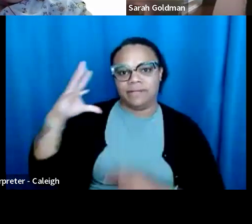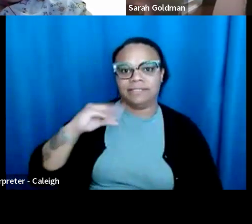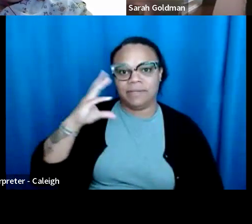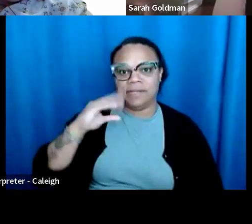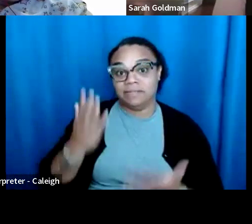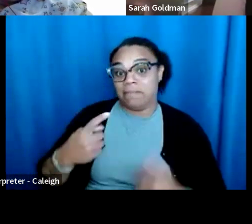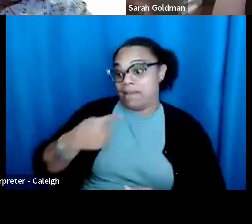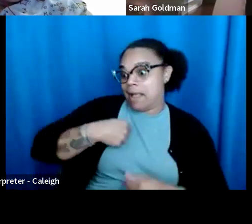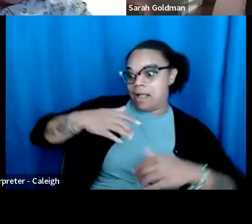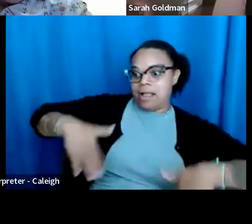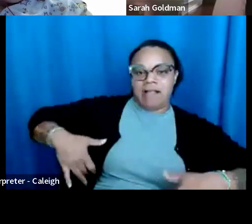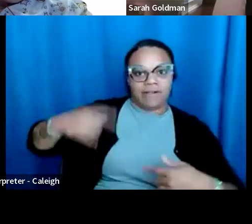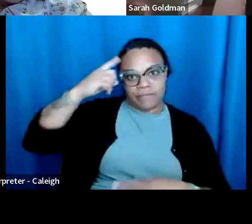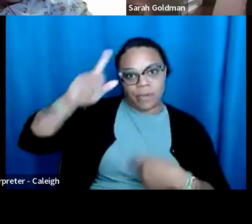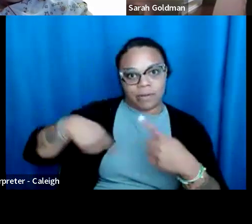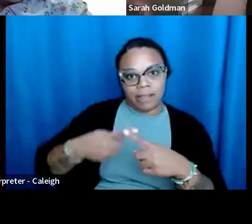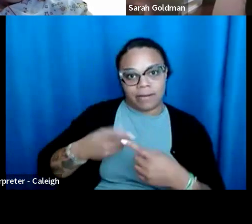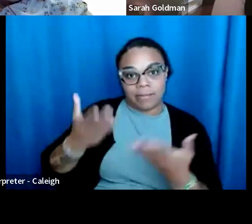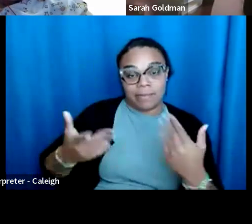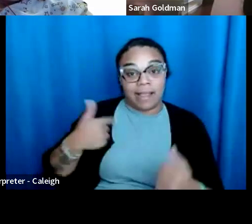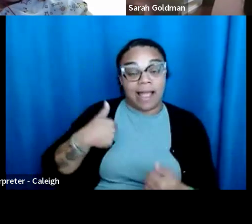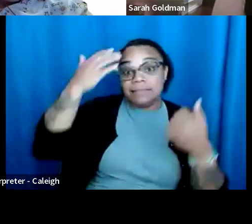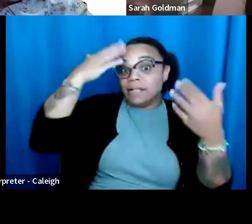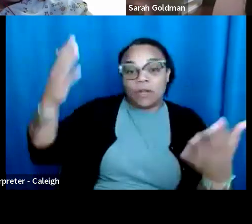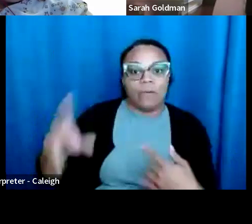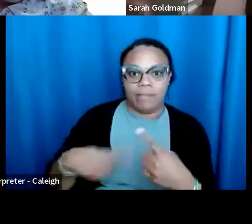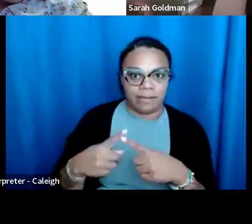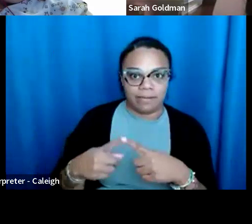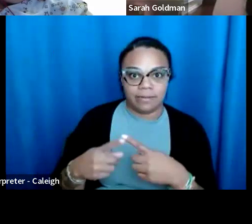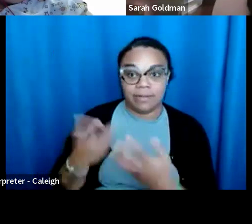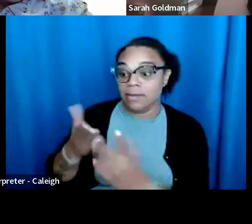or we wouldn't even know about before. Whether it's a different disability,